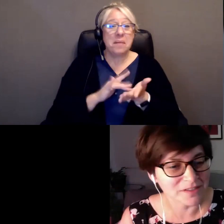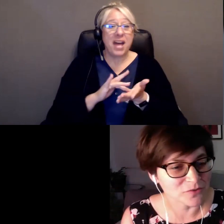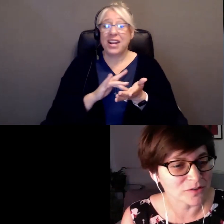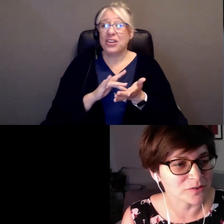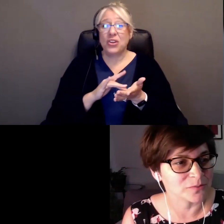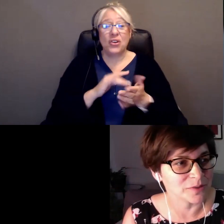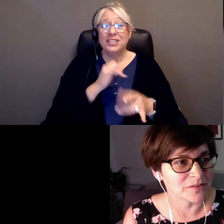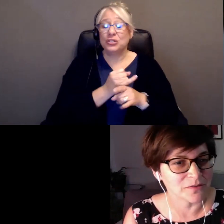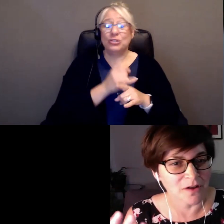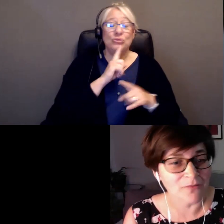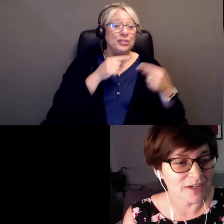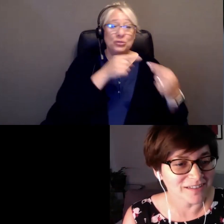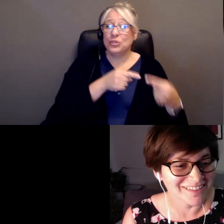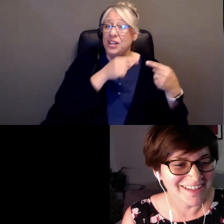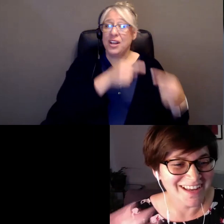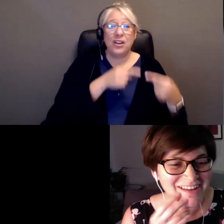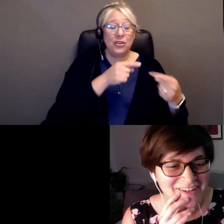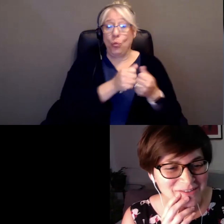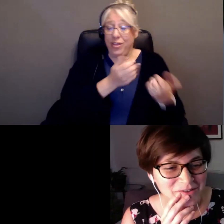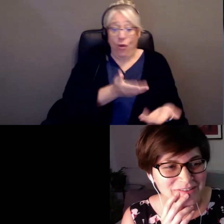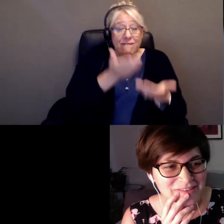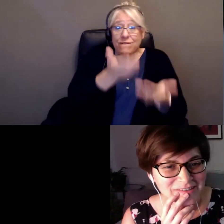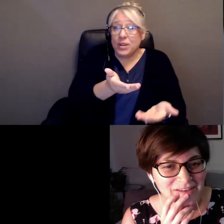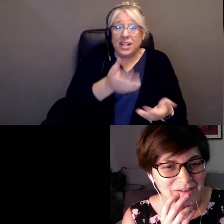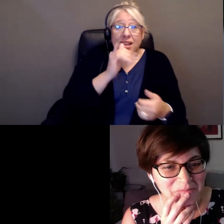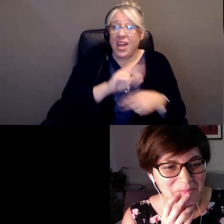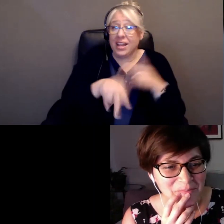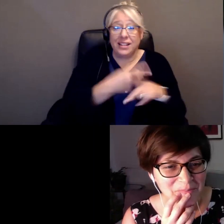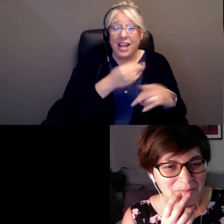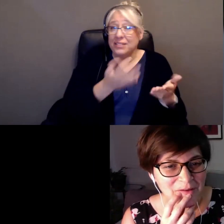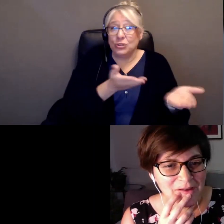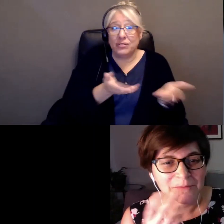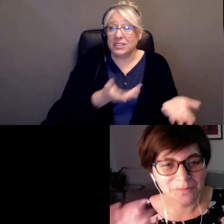really struggle with offering that service. >> MAGGIE DOHERTY-GILBERT: One thing I want